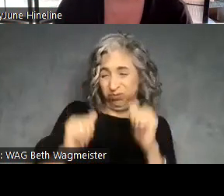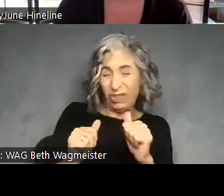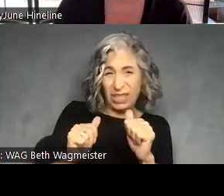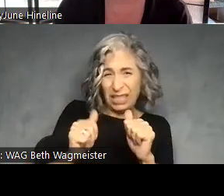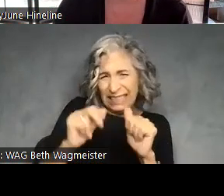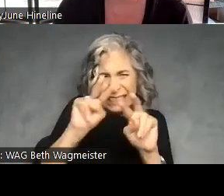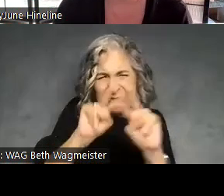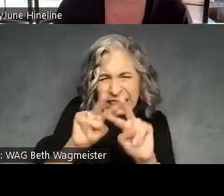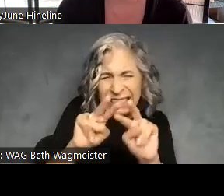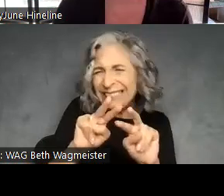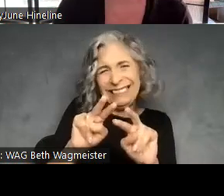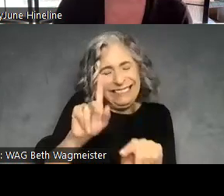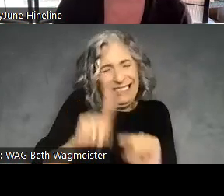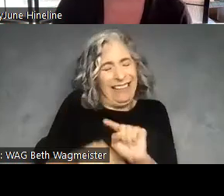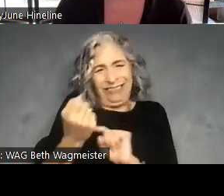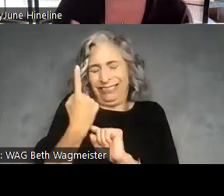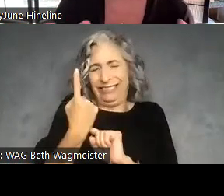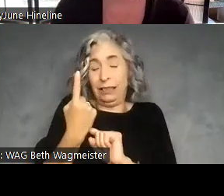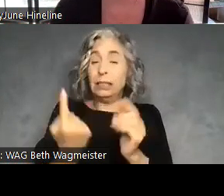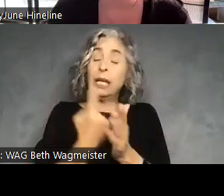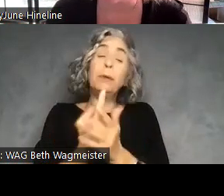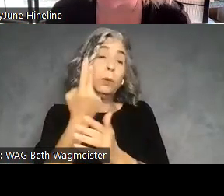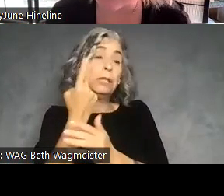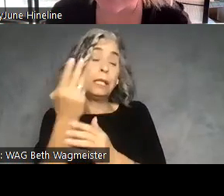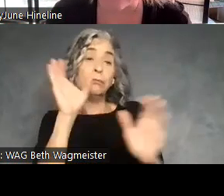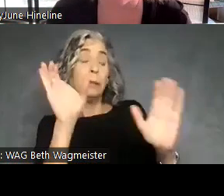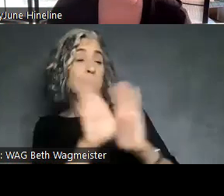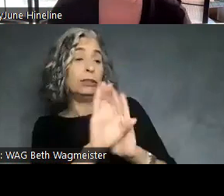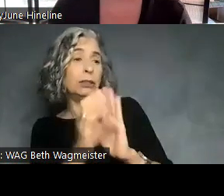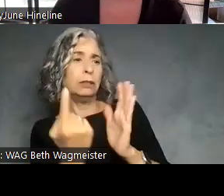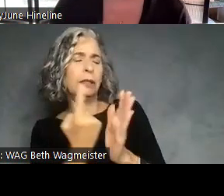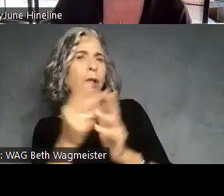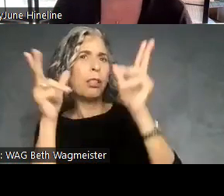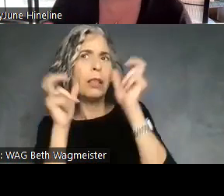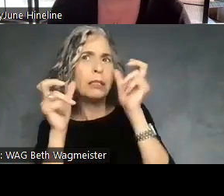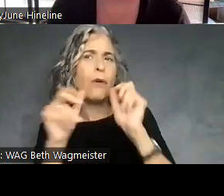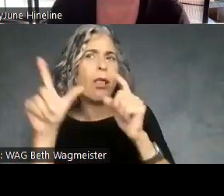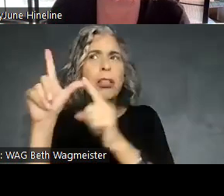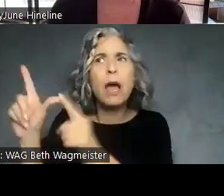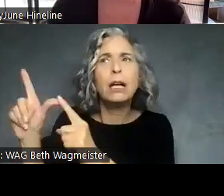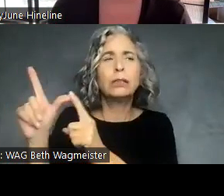humans apart. That's why we see those letters, CAPTCHA. We have seen them be as simple as,